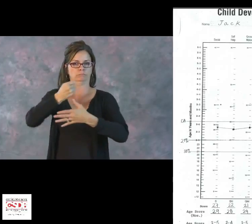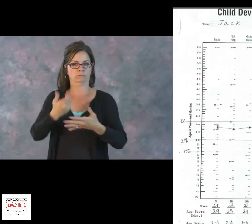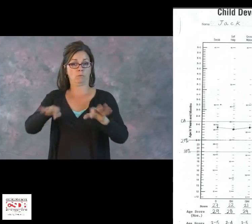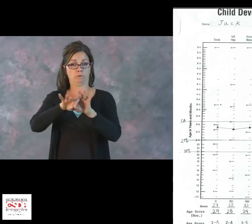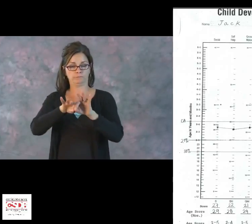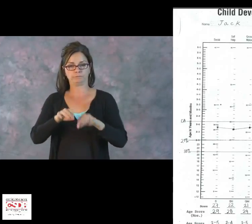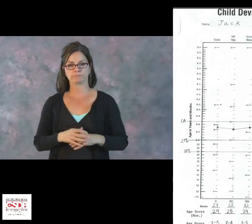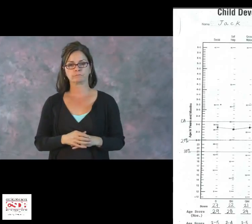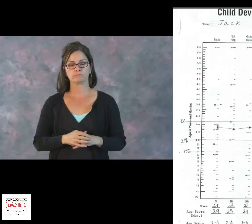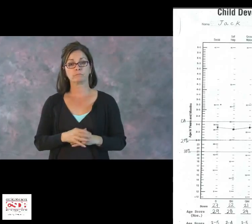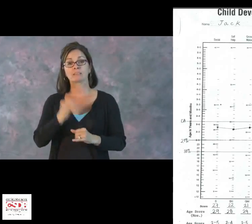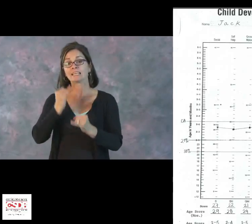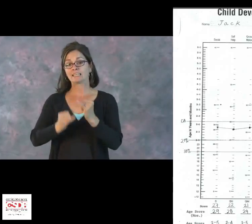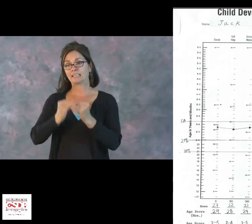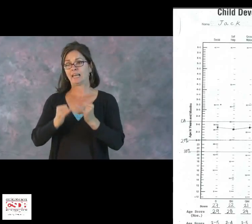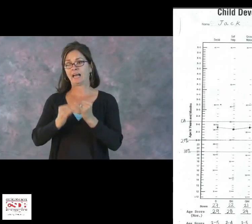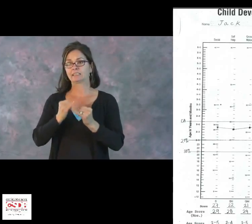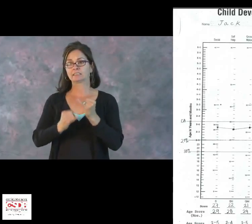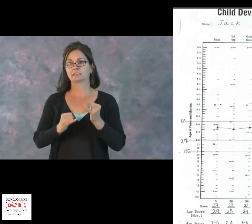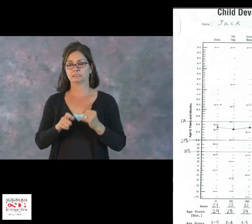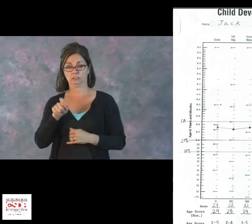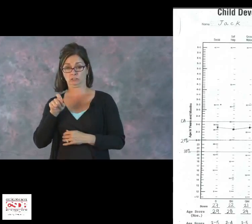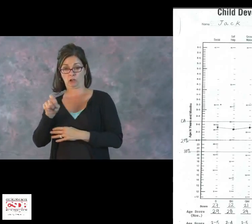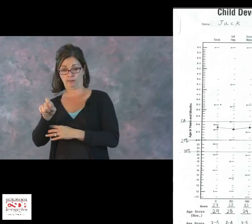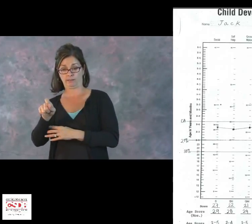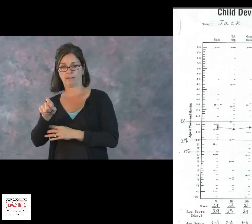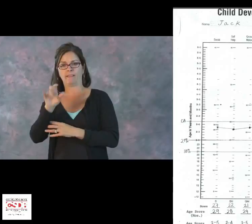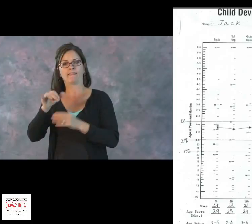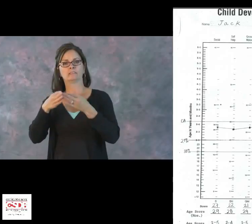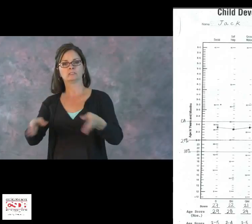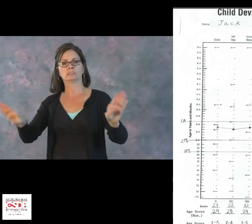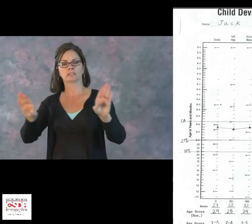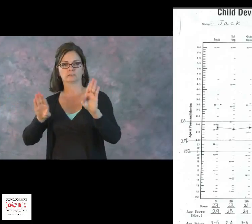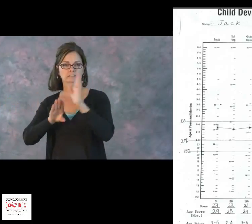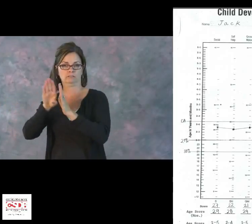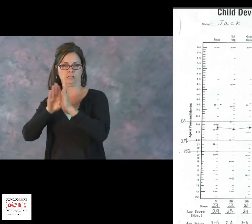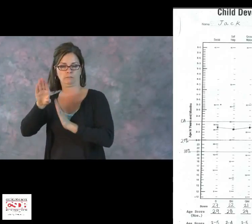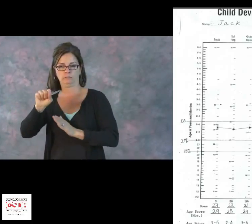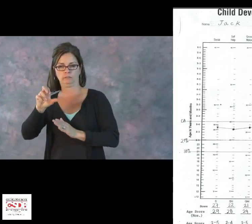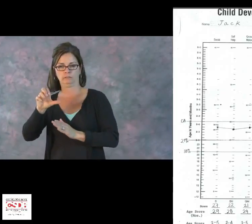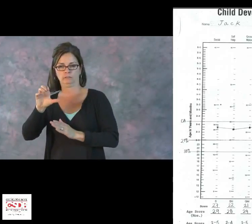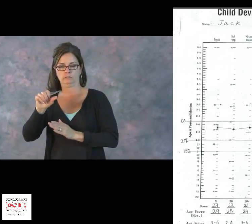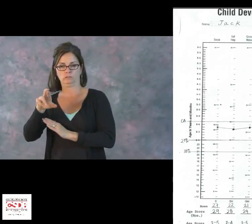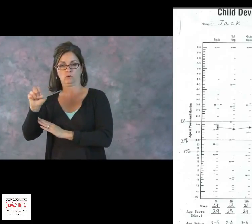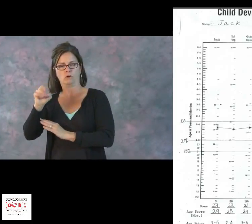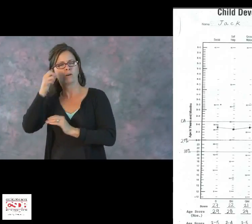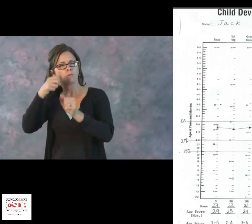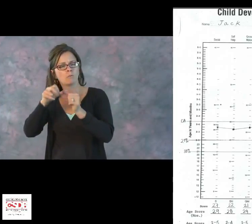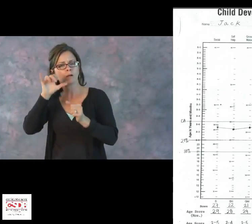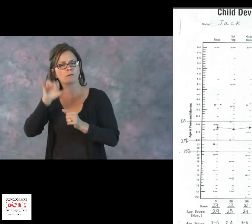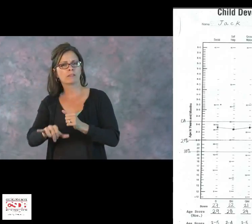The last dot here is the General Development score, and remember that's a composite score,